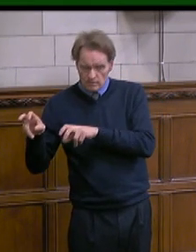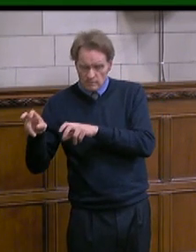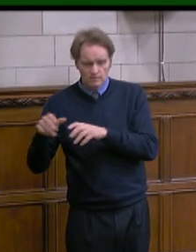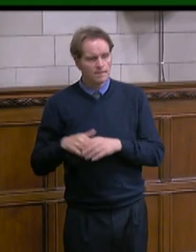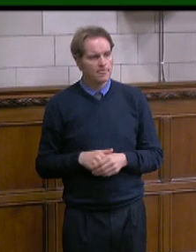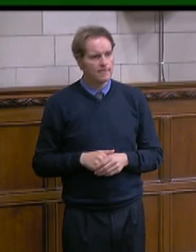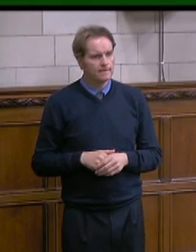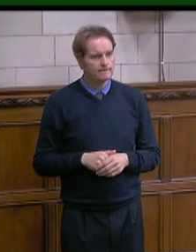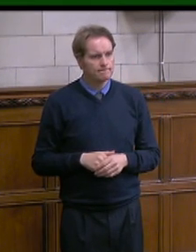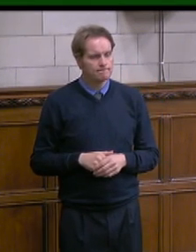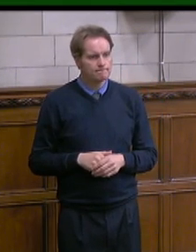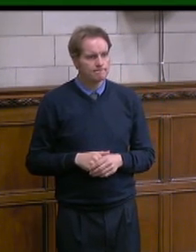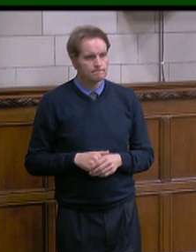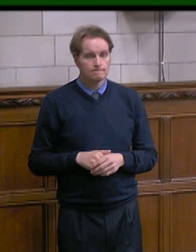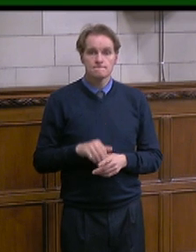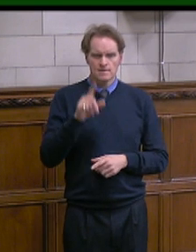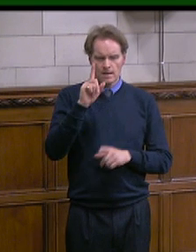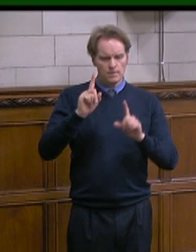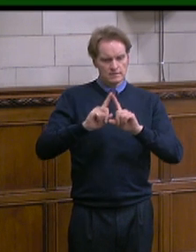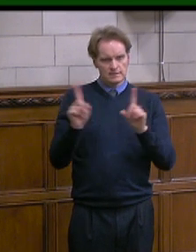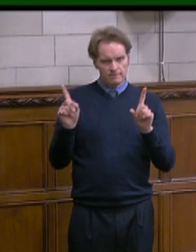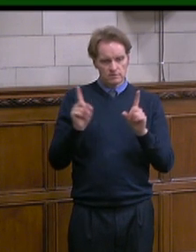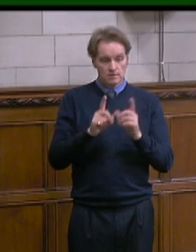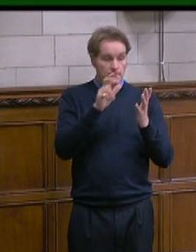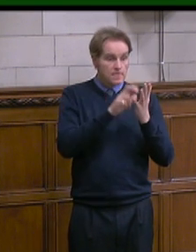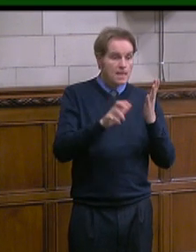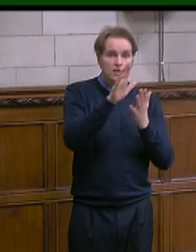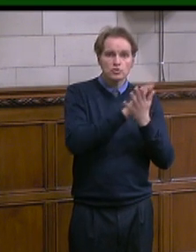distinction between the national curriculum, which focuses on the core academic subjects,